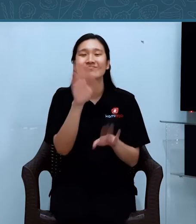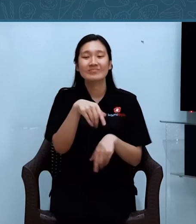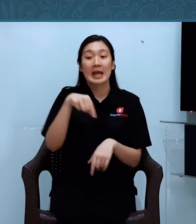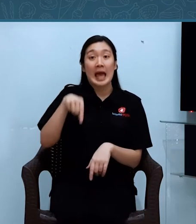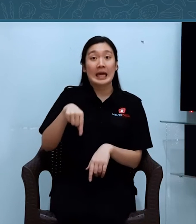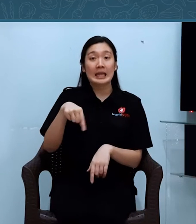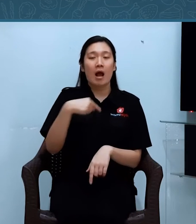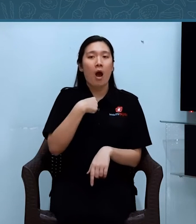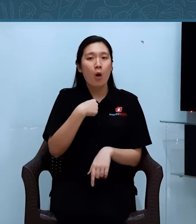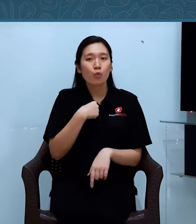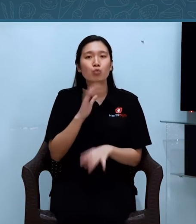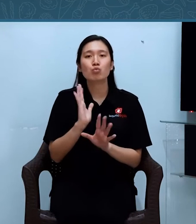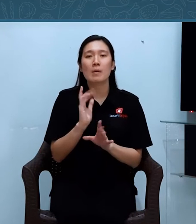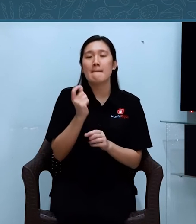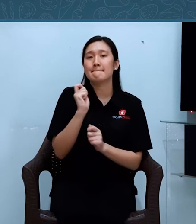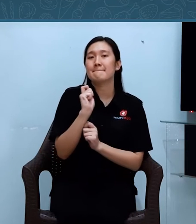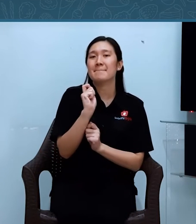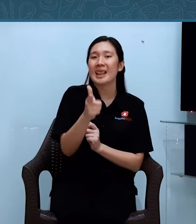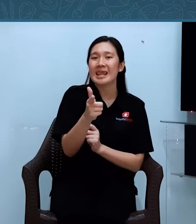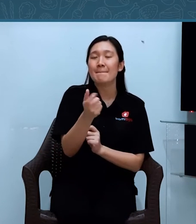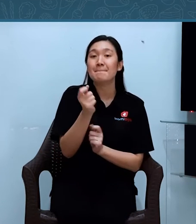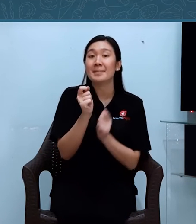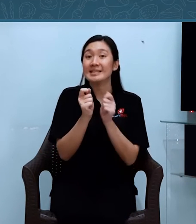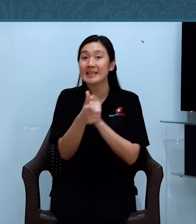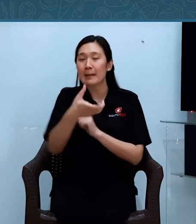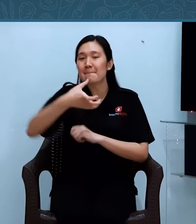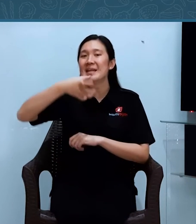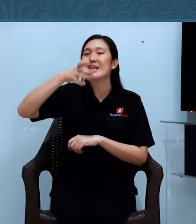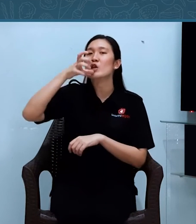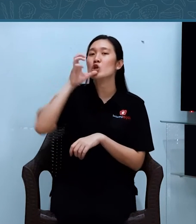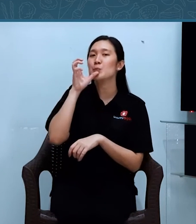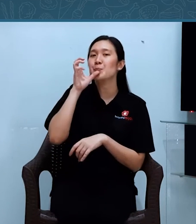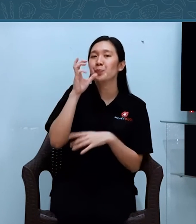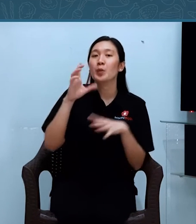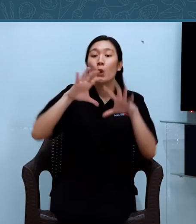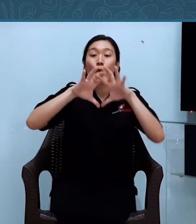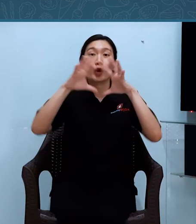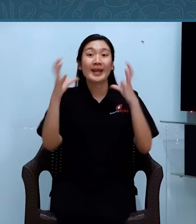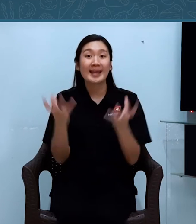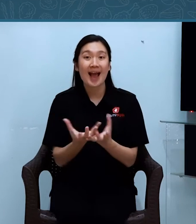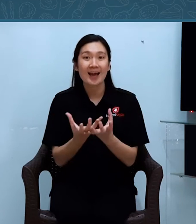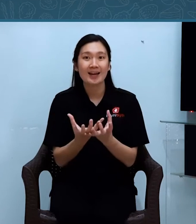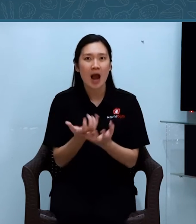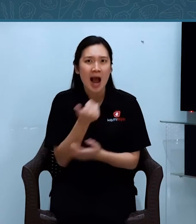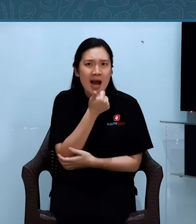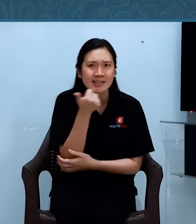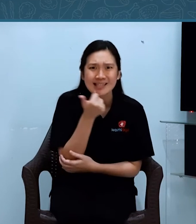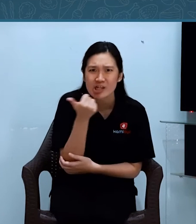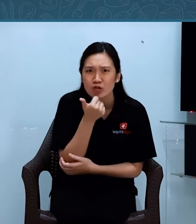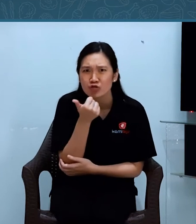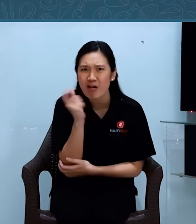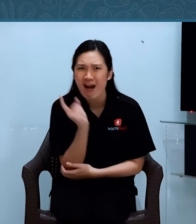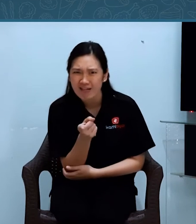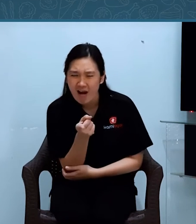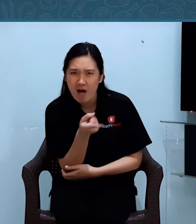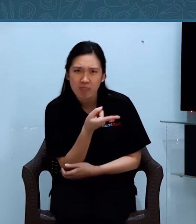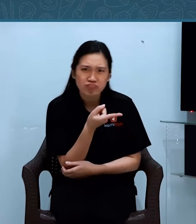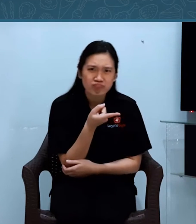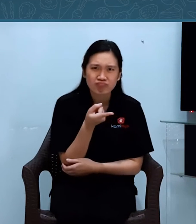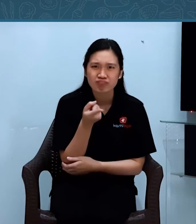Today I ordered a durian drink. Seriously, really?